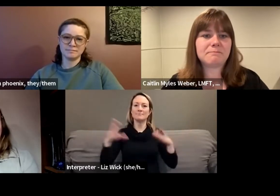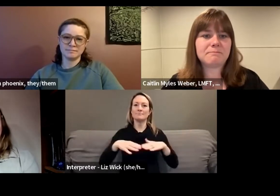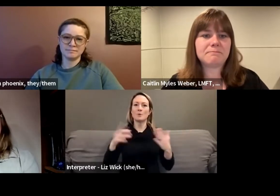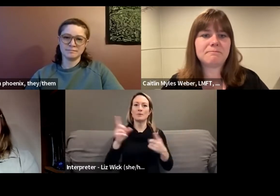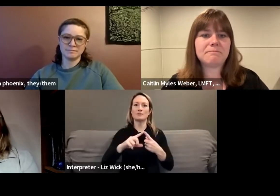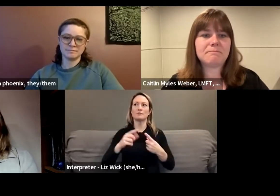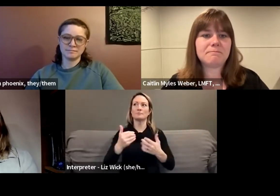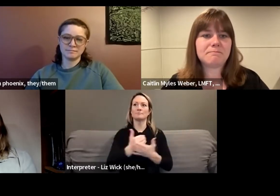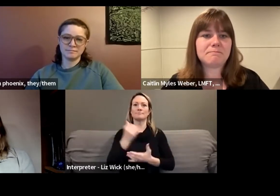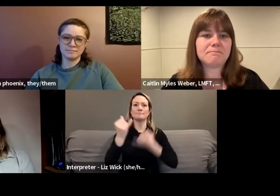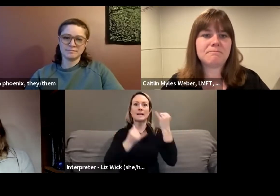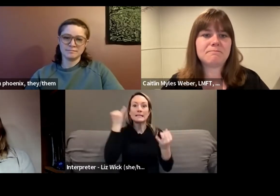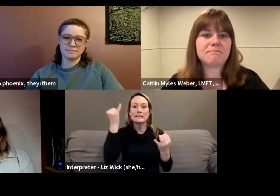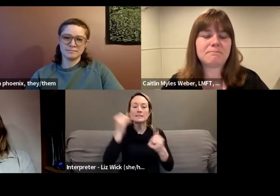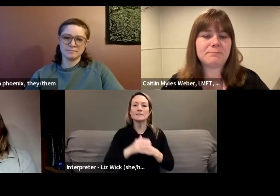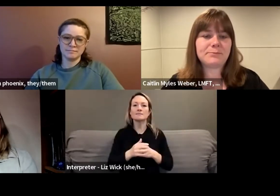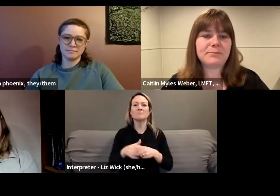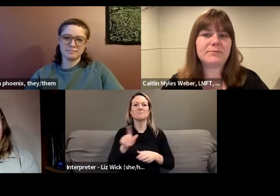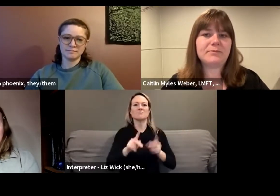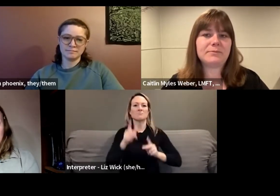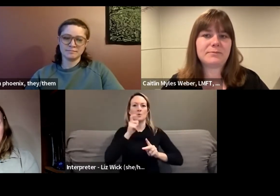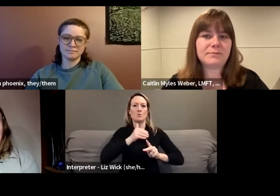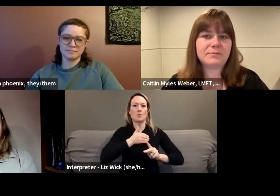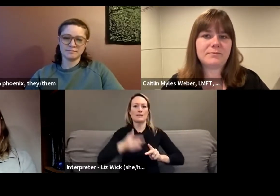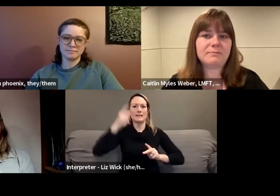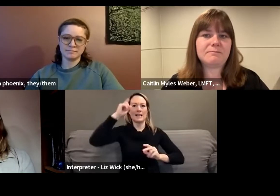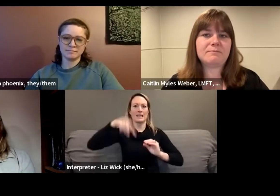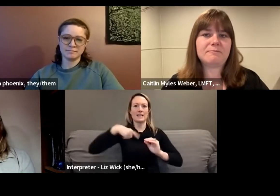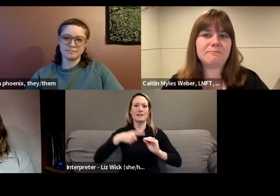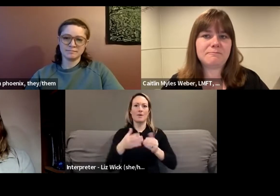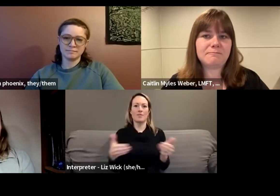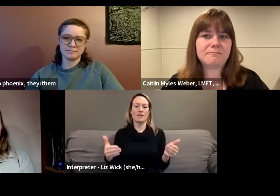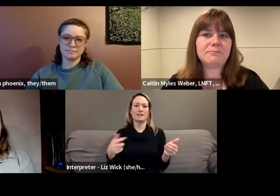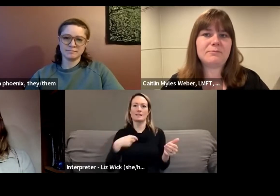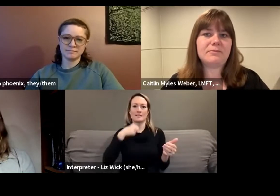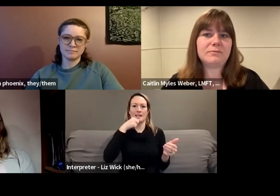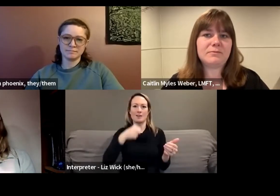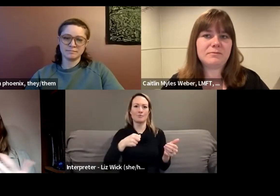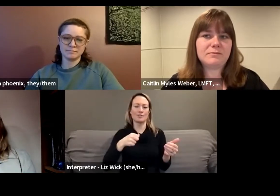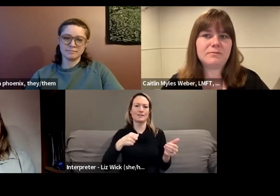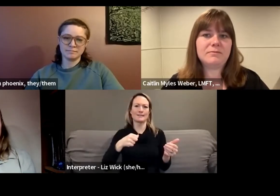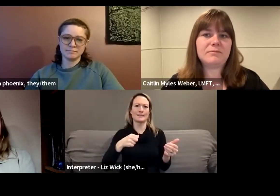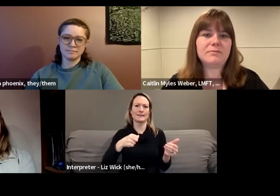They're willing to think about things and they don't take my words just as is.